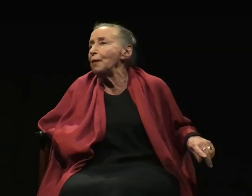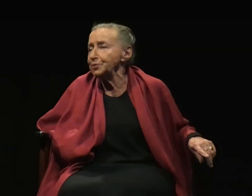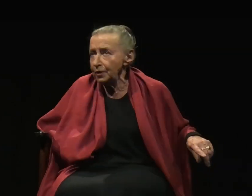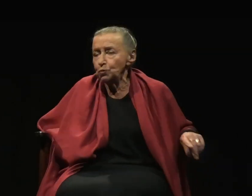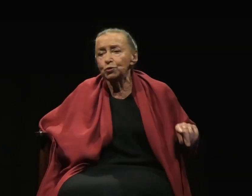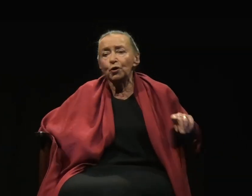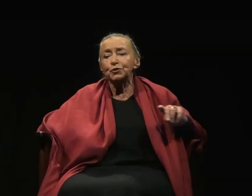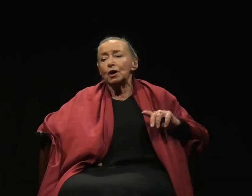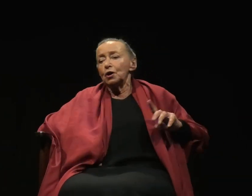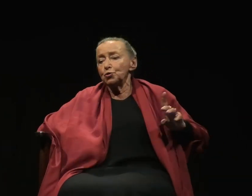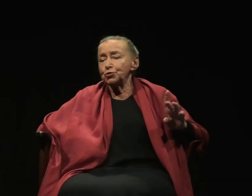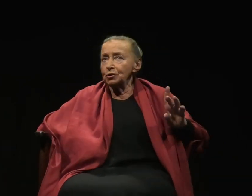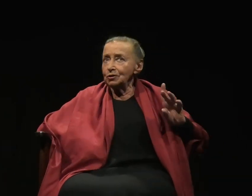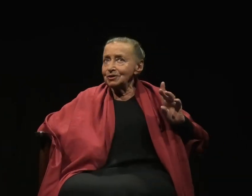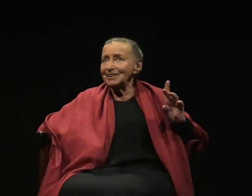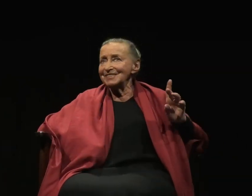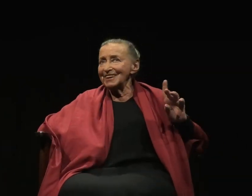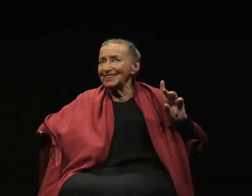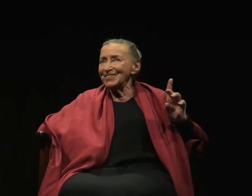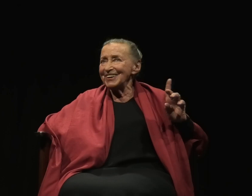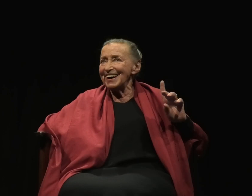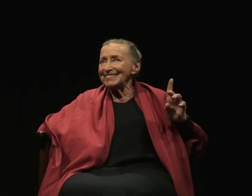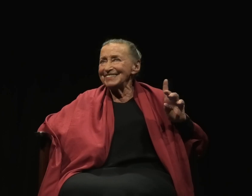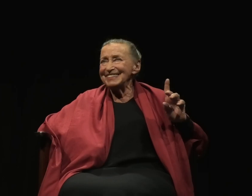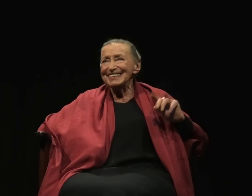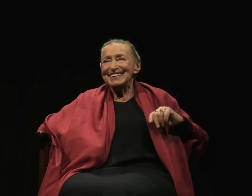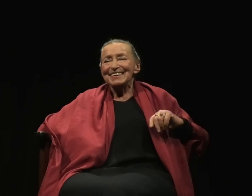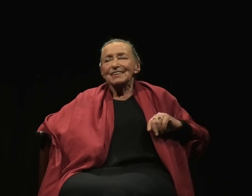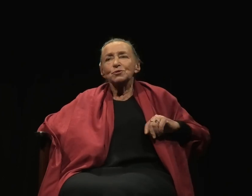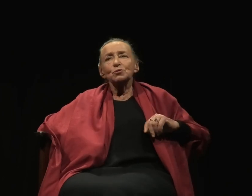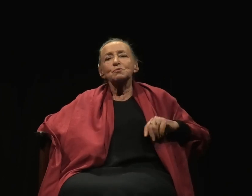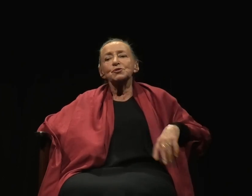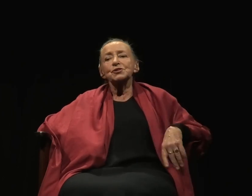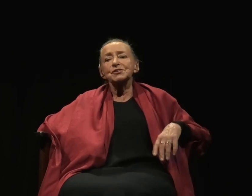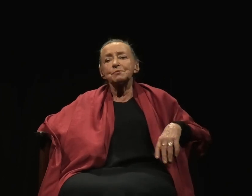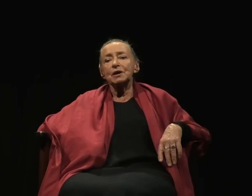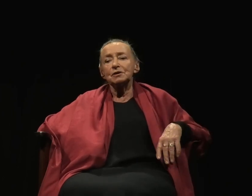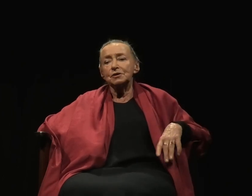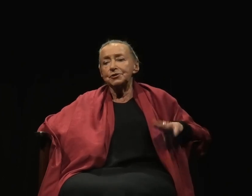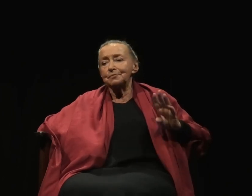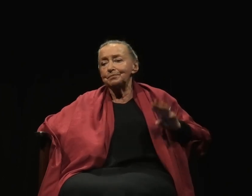good-looking too; a little in love, but that could be temporary.